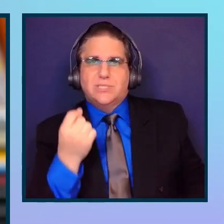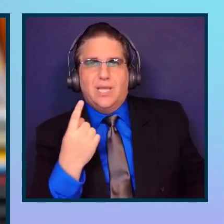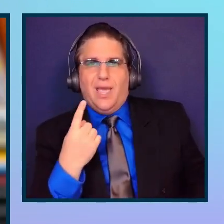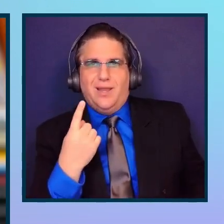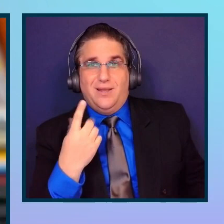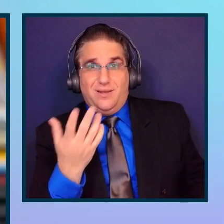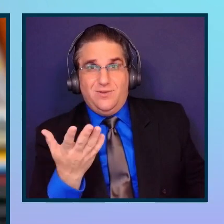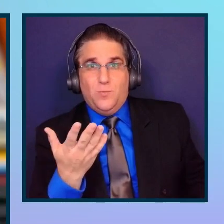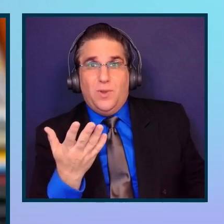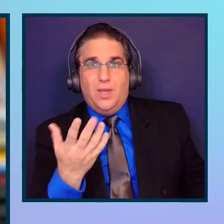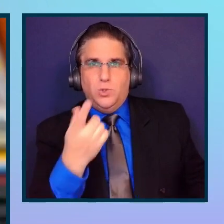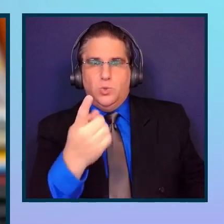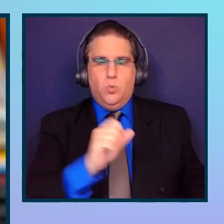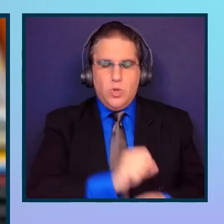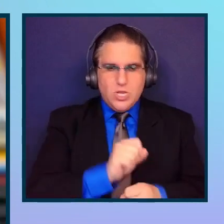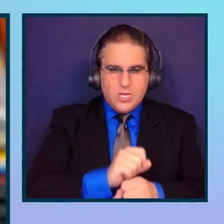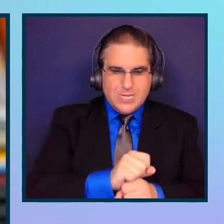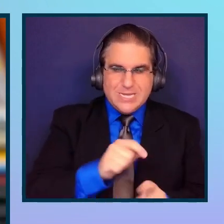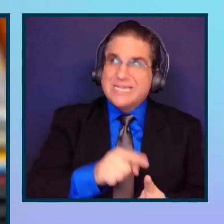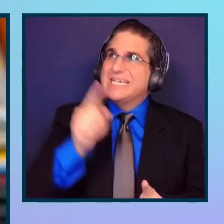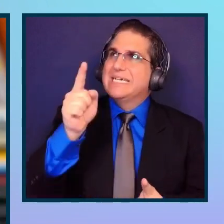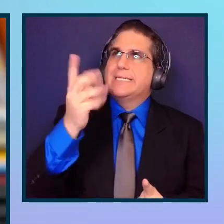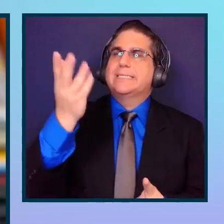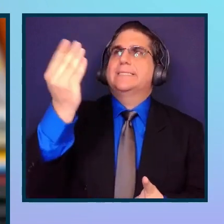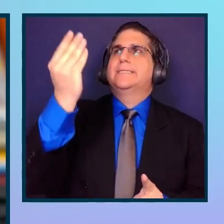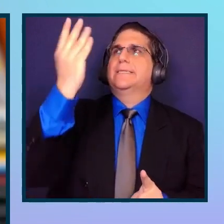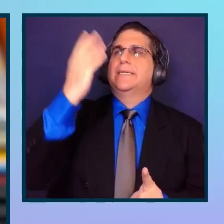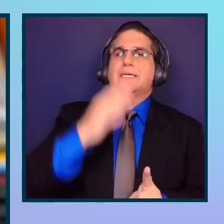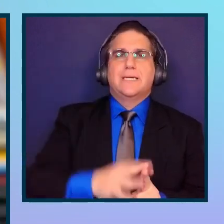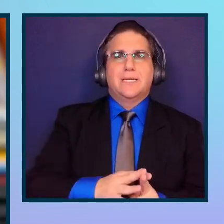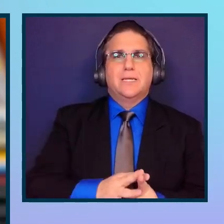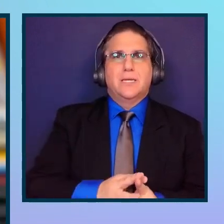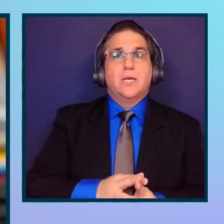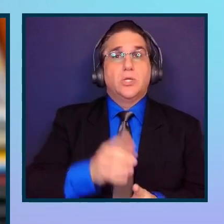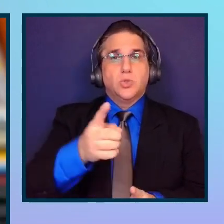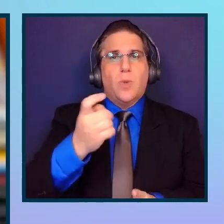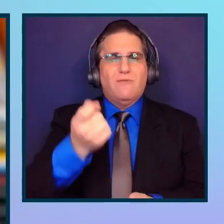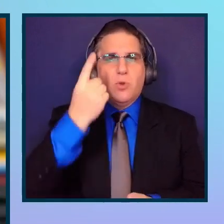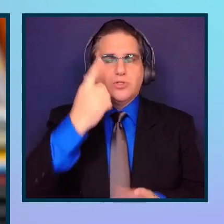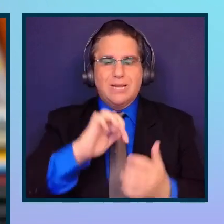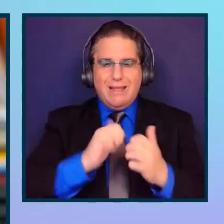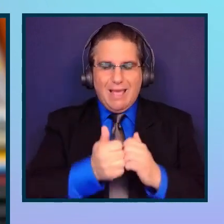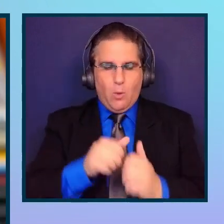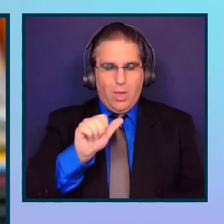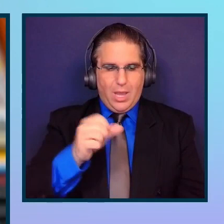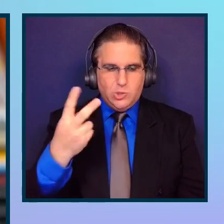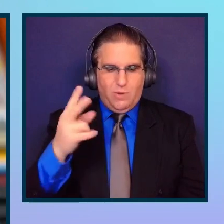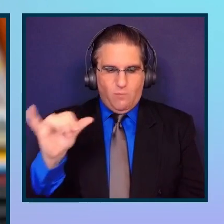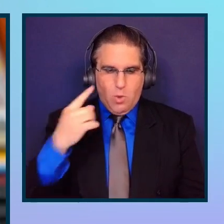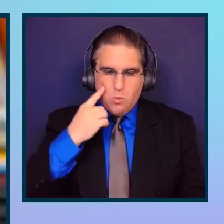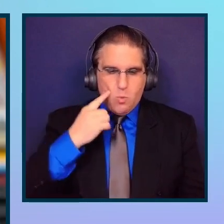what would it mean for you to have A12Y and to spread that idea? Committing to that will help you